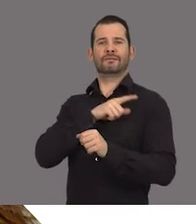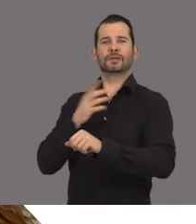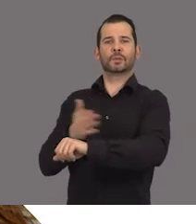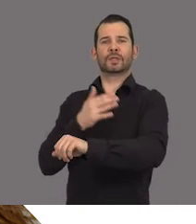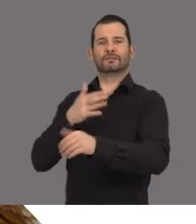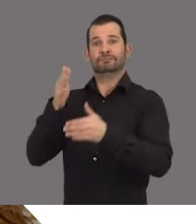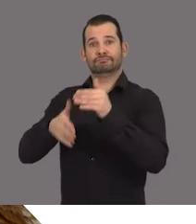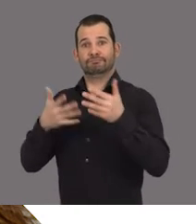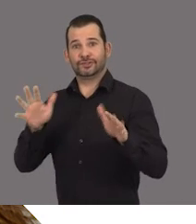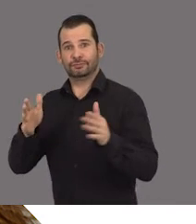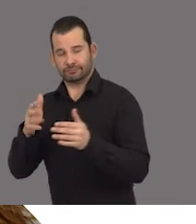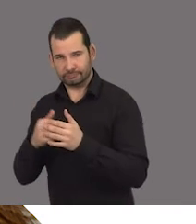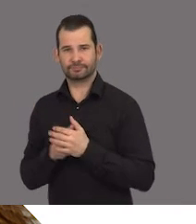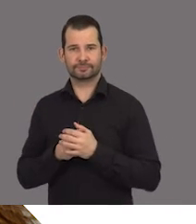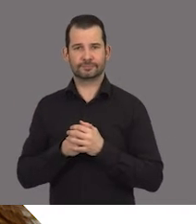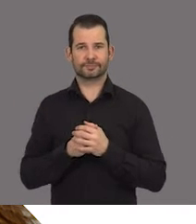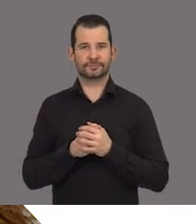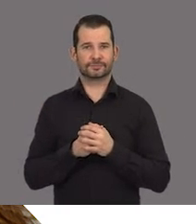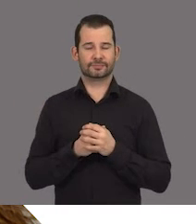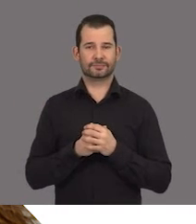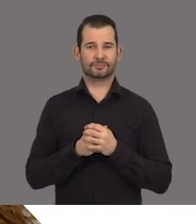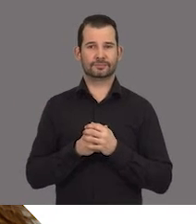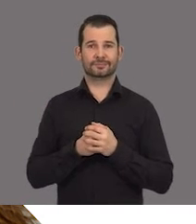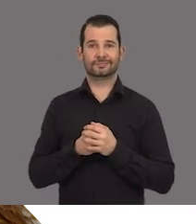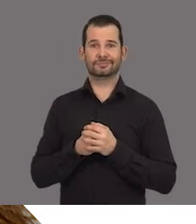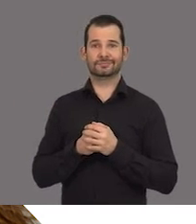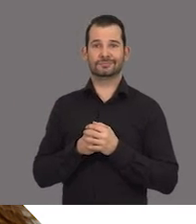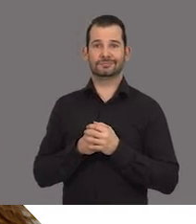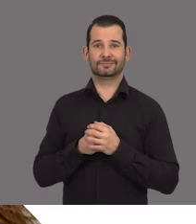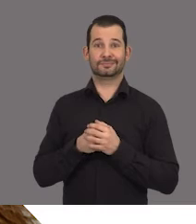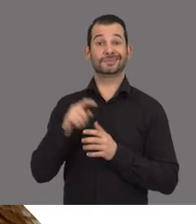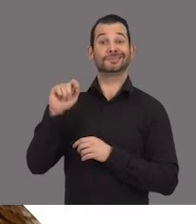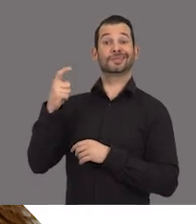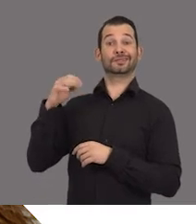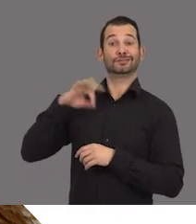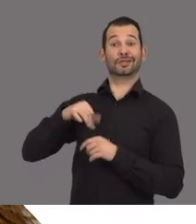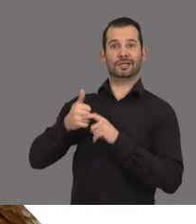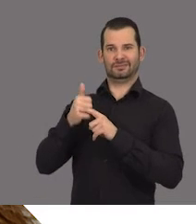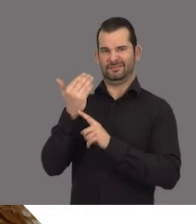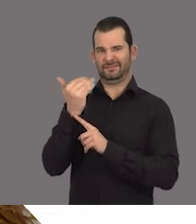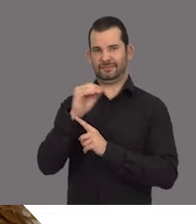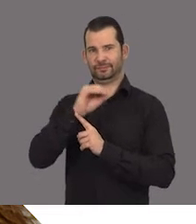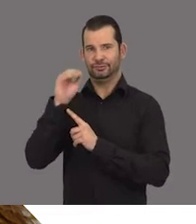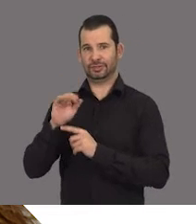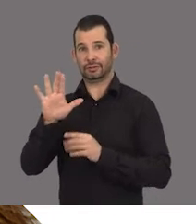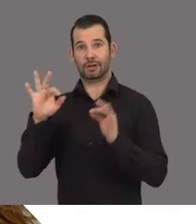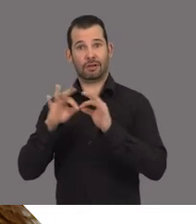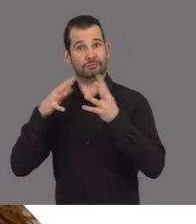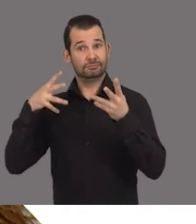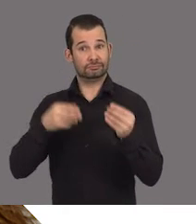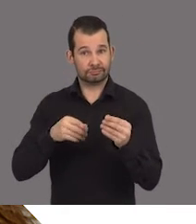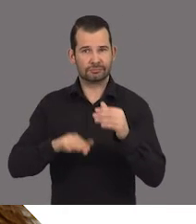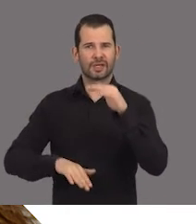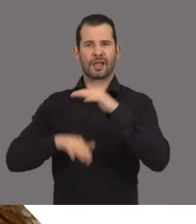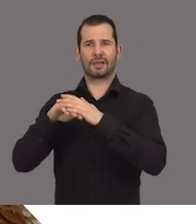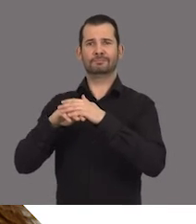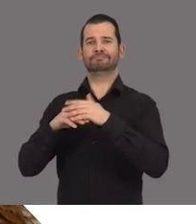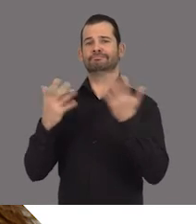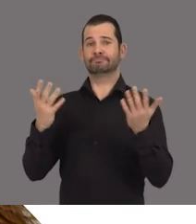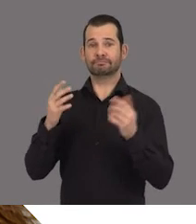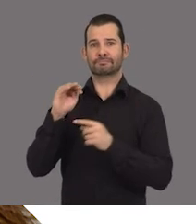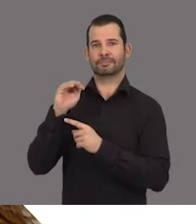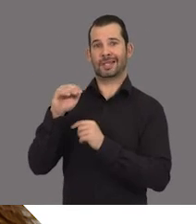The tax credit is 15% of your costs, up to a maximum of $7,500, for each